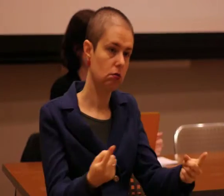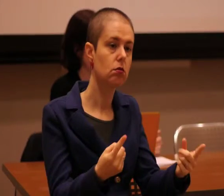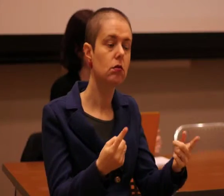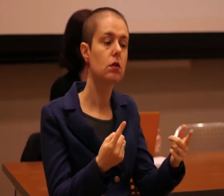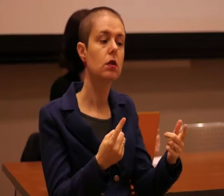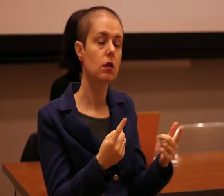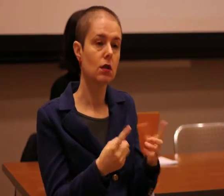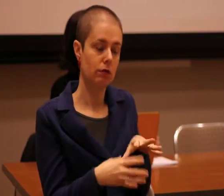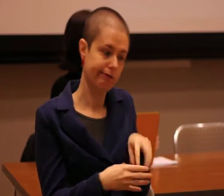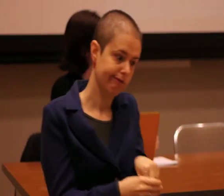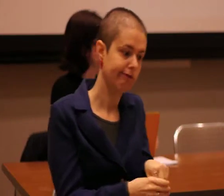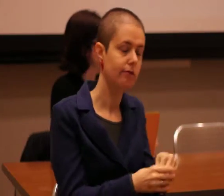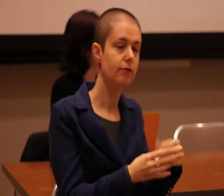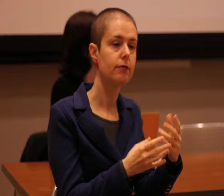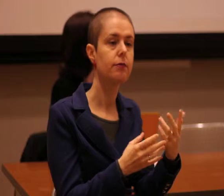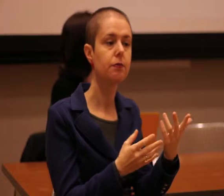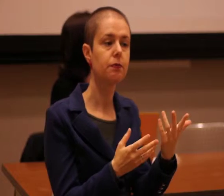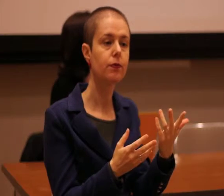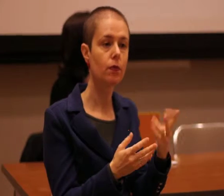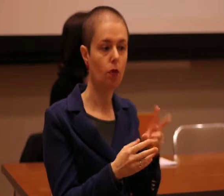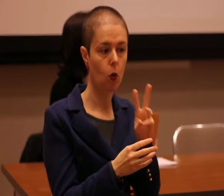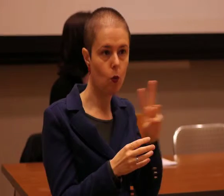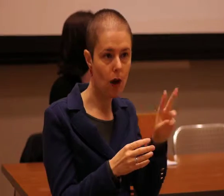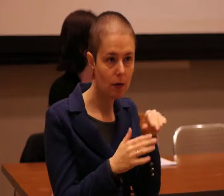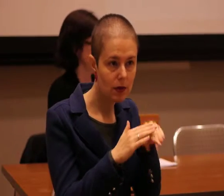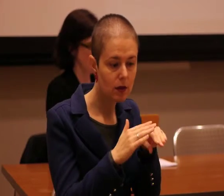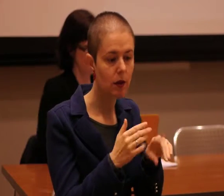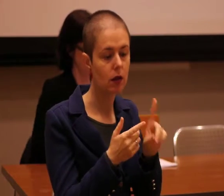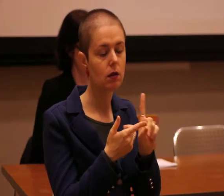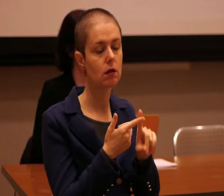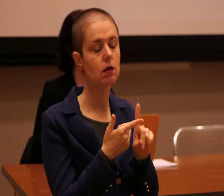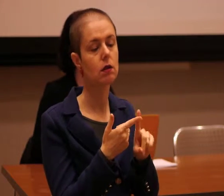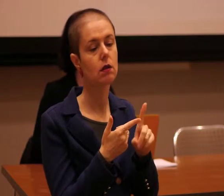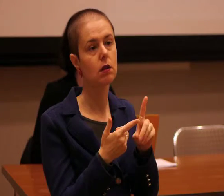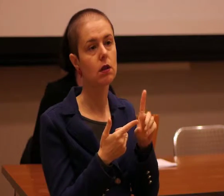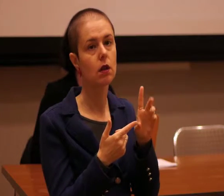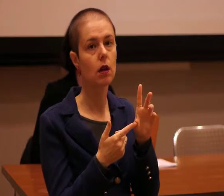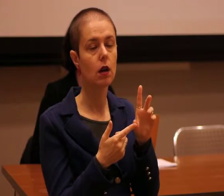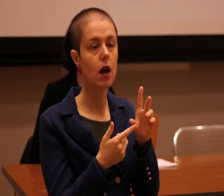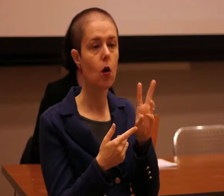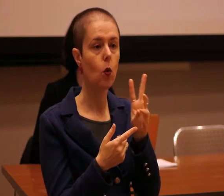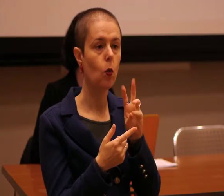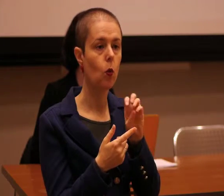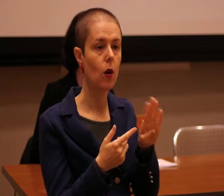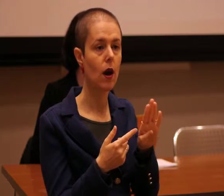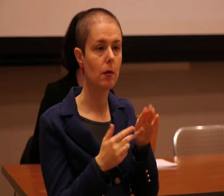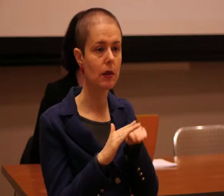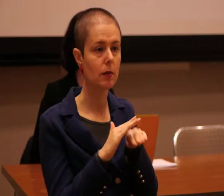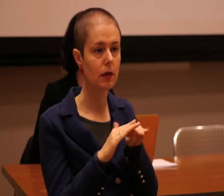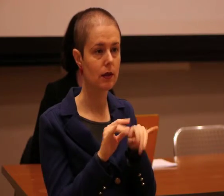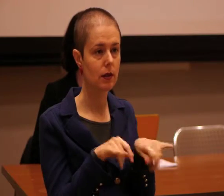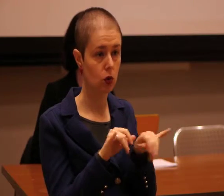part of it web accessibility and web accessibility standards.